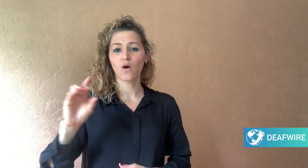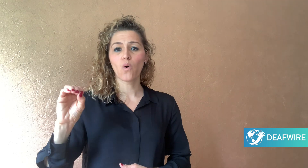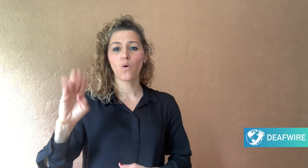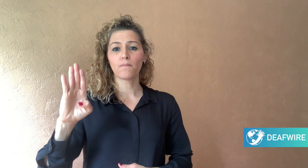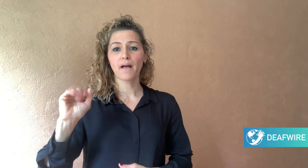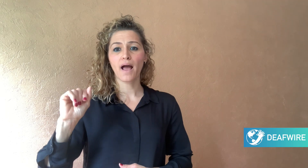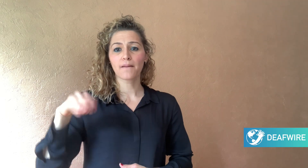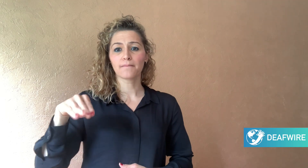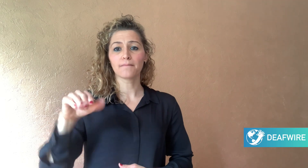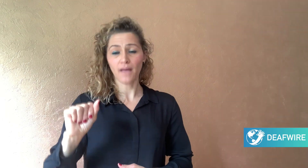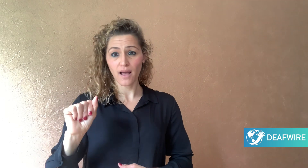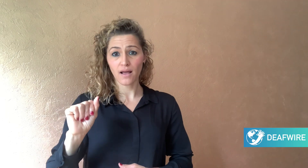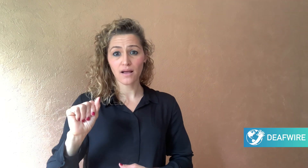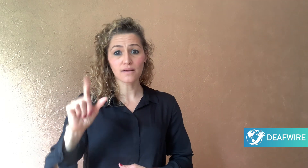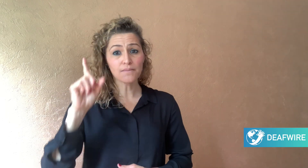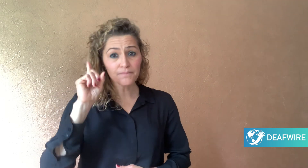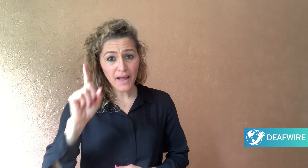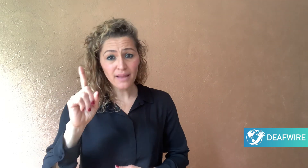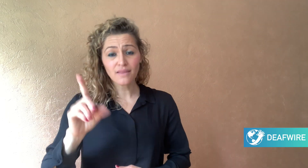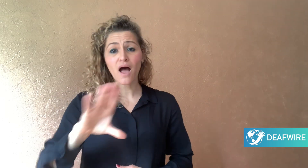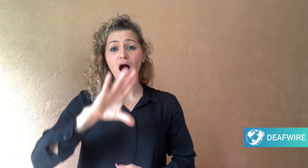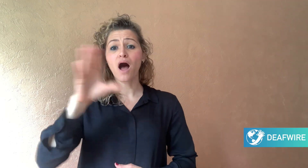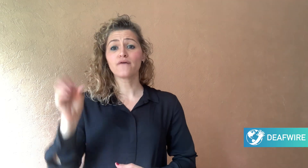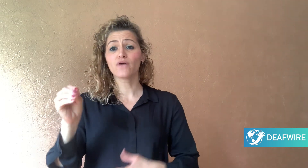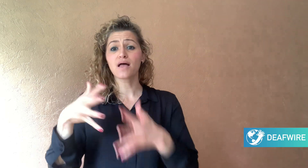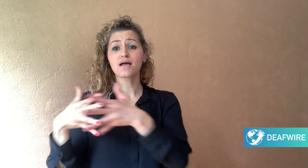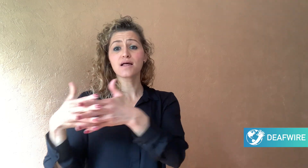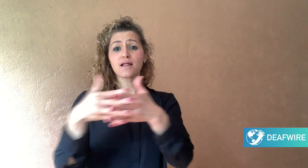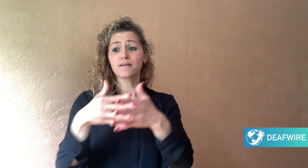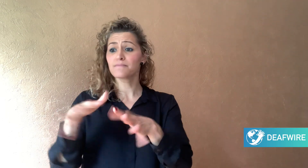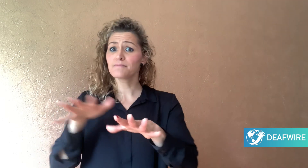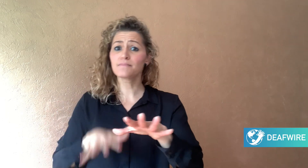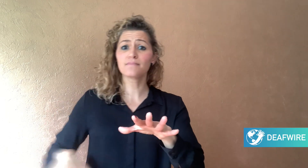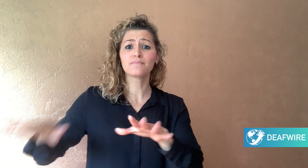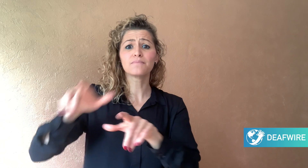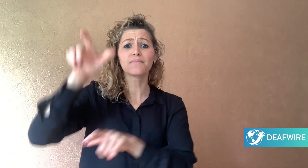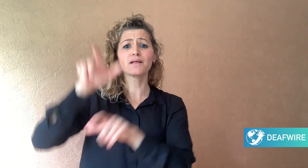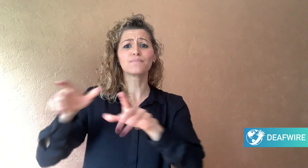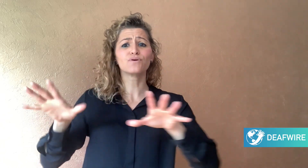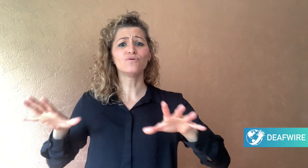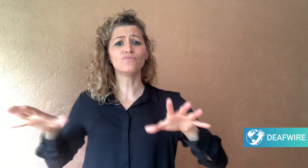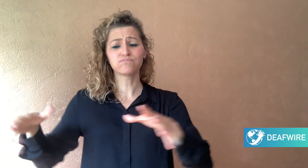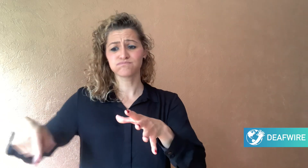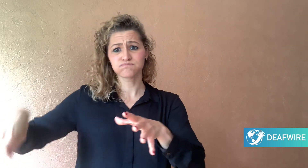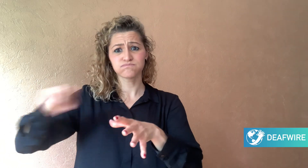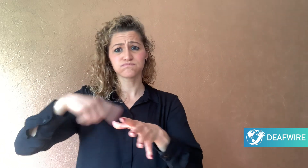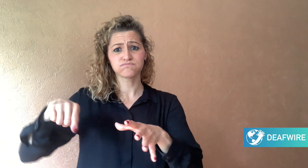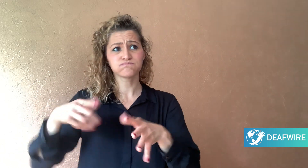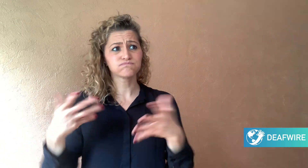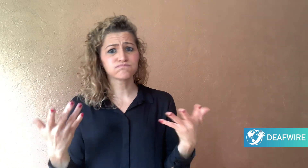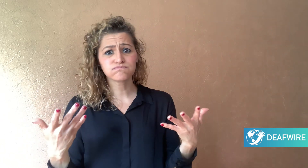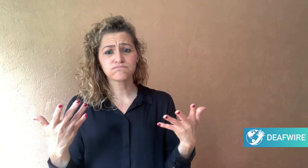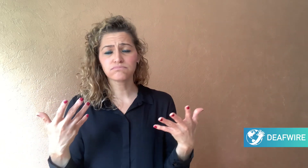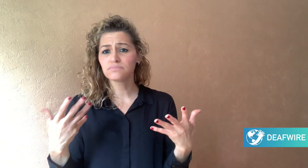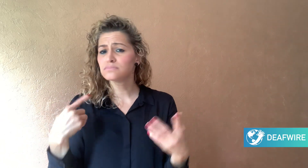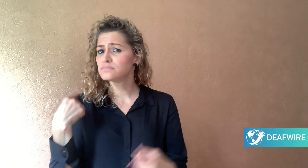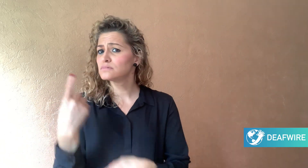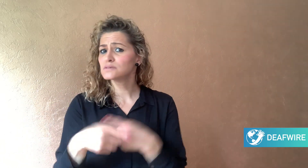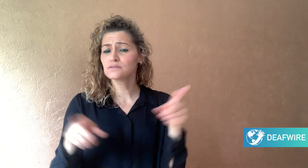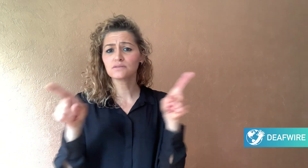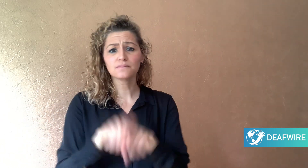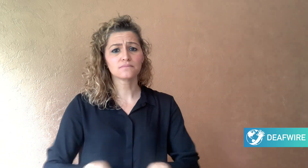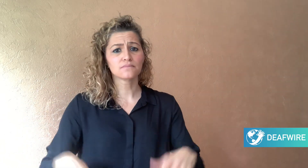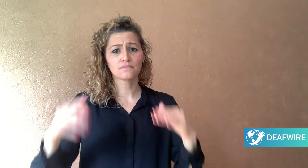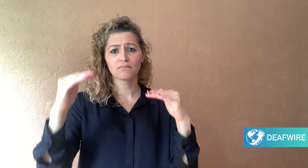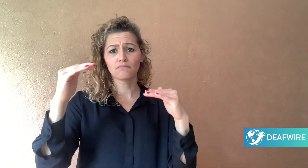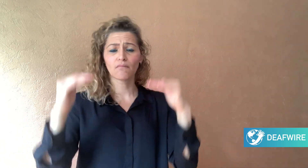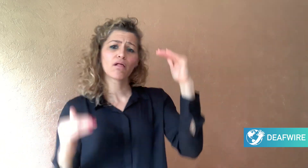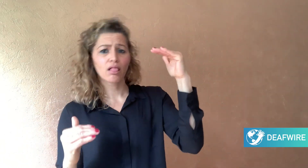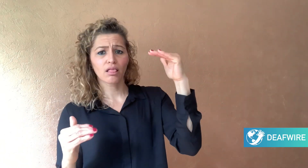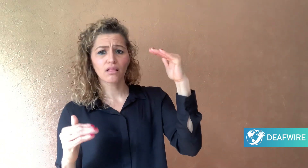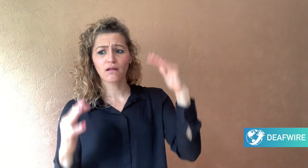but the African American community still faces inequality